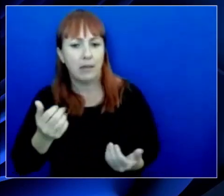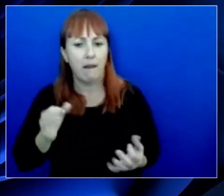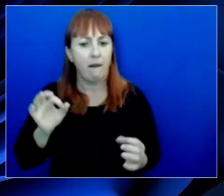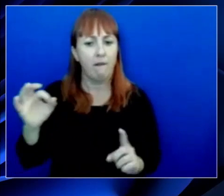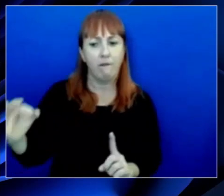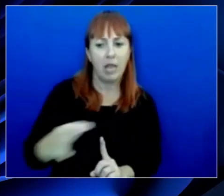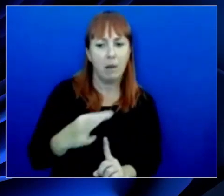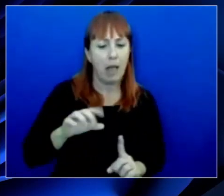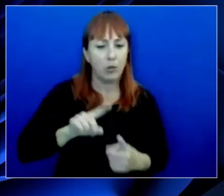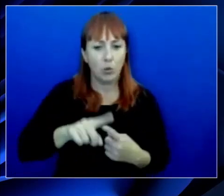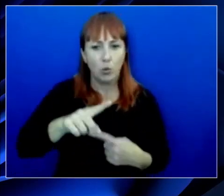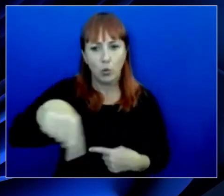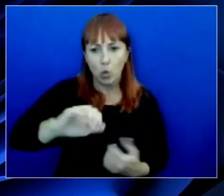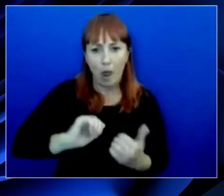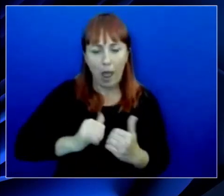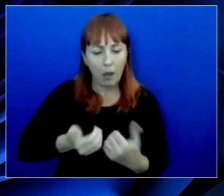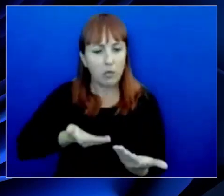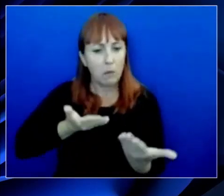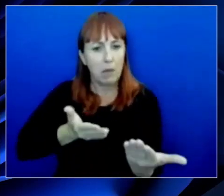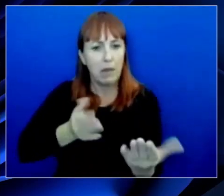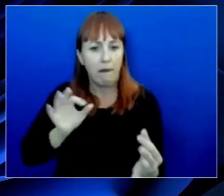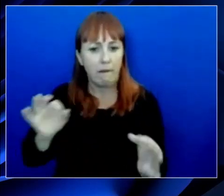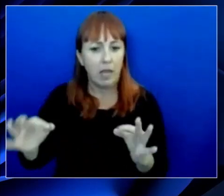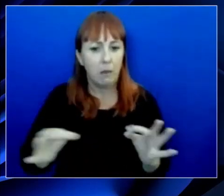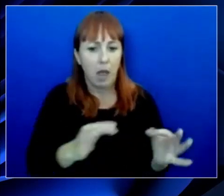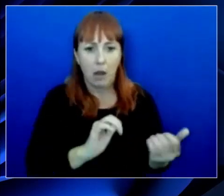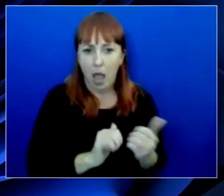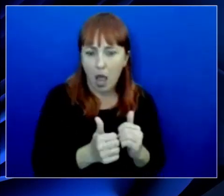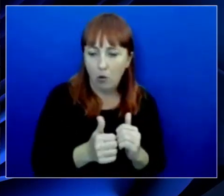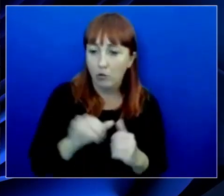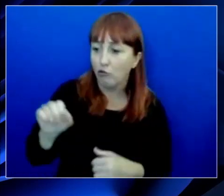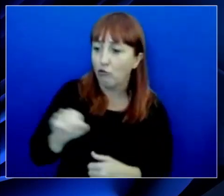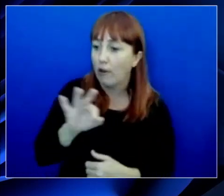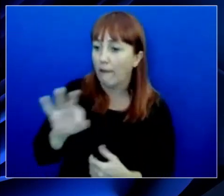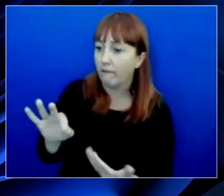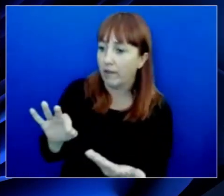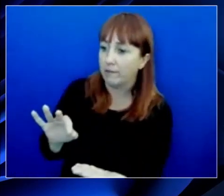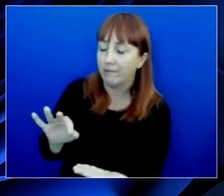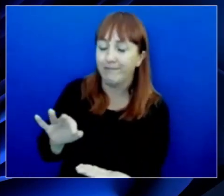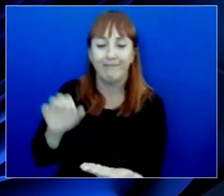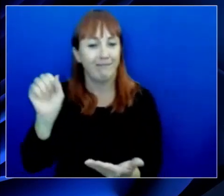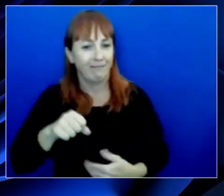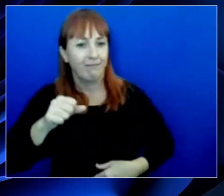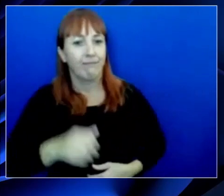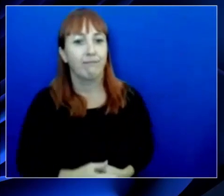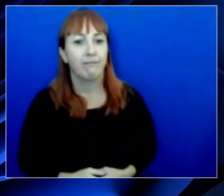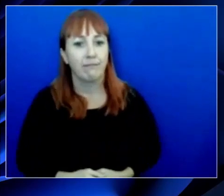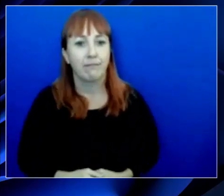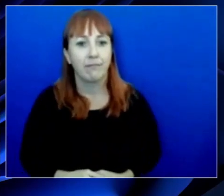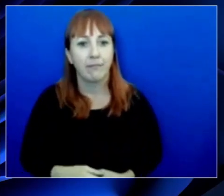the Microsoft accessibility team? Jeff Would you like to talk about this one? Yeah, you bet you know the feedback